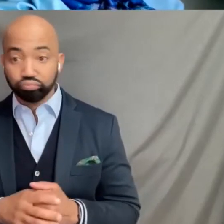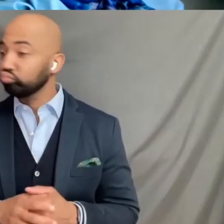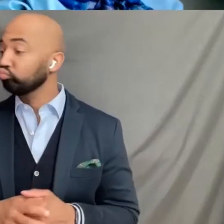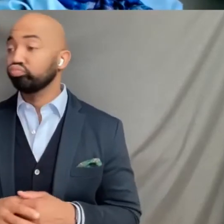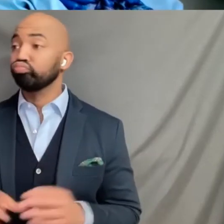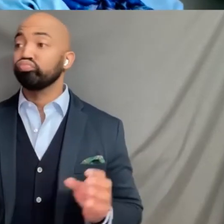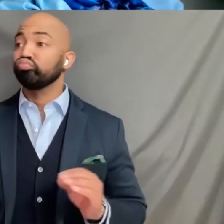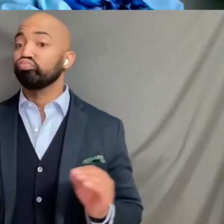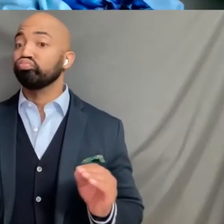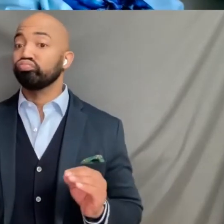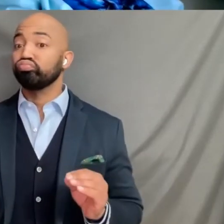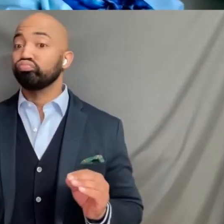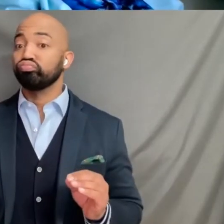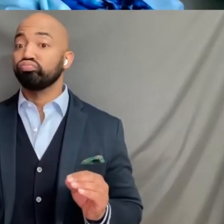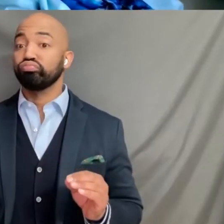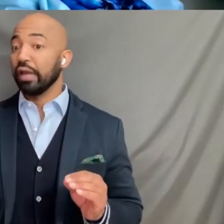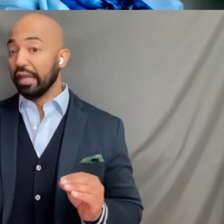I think she said what needed to be said.